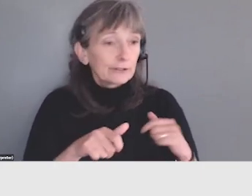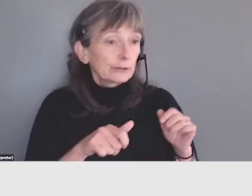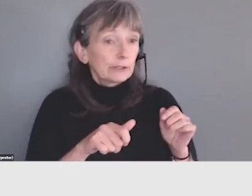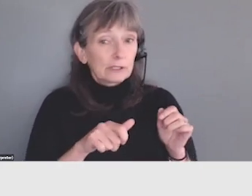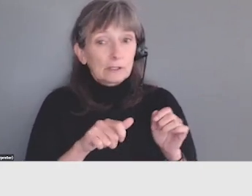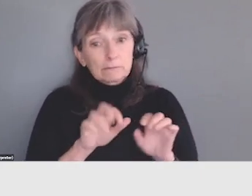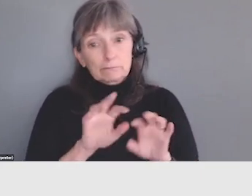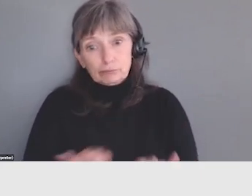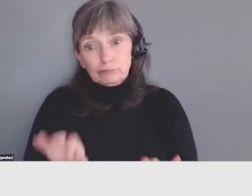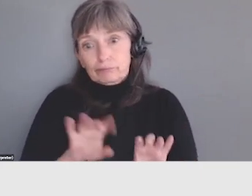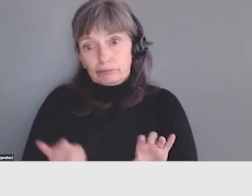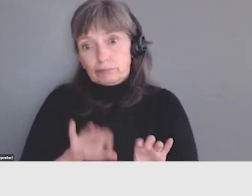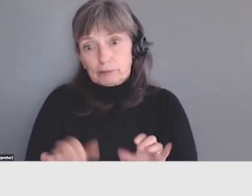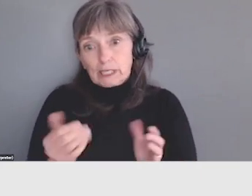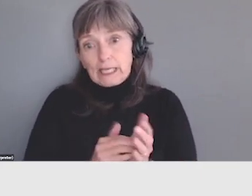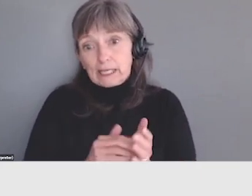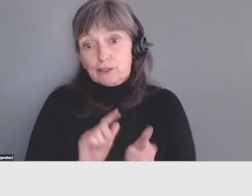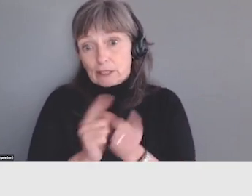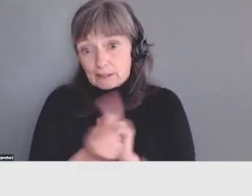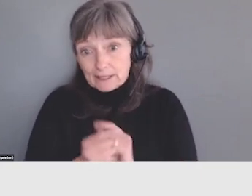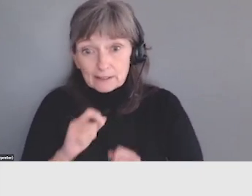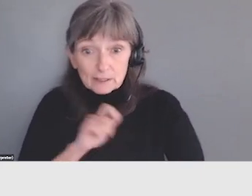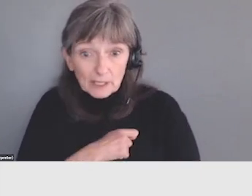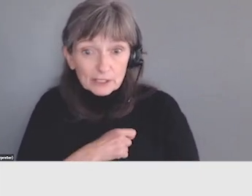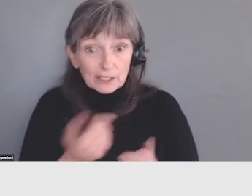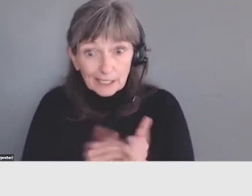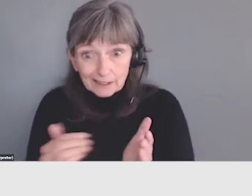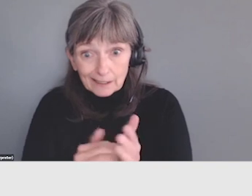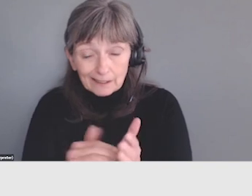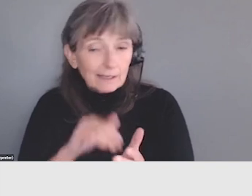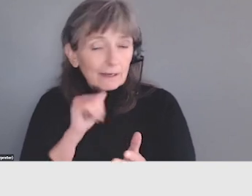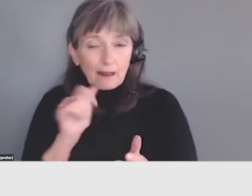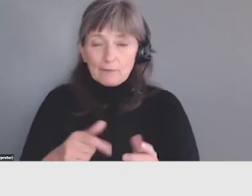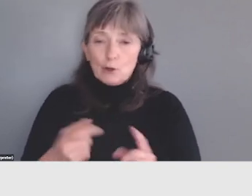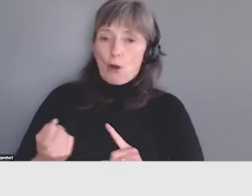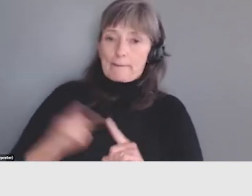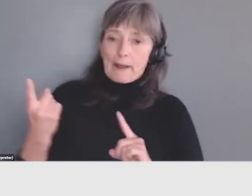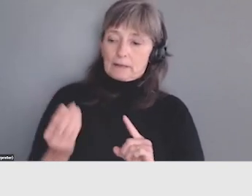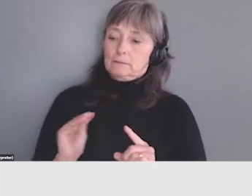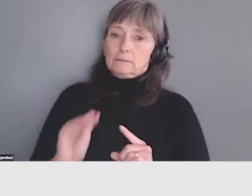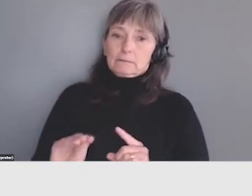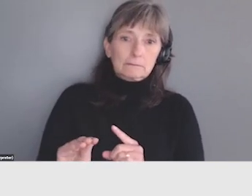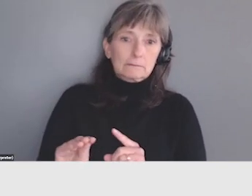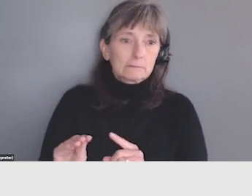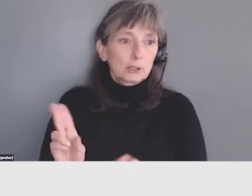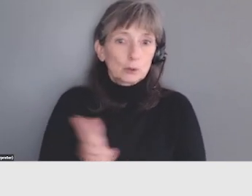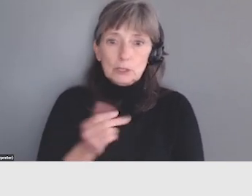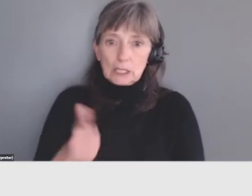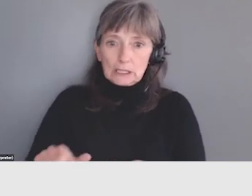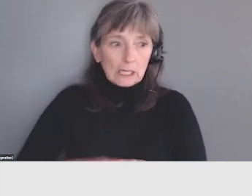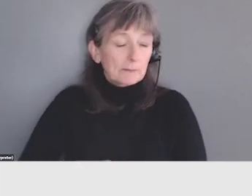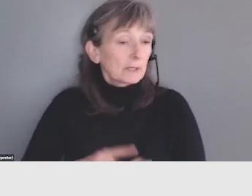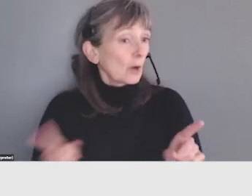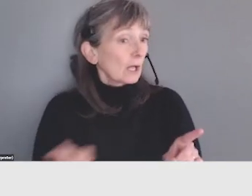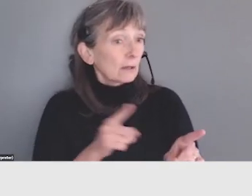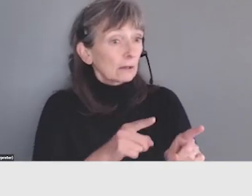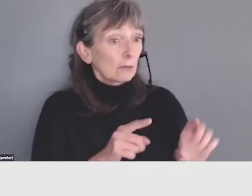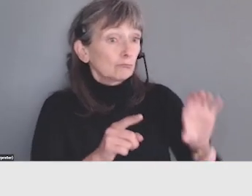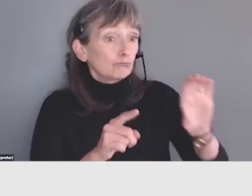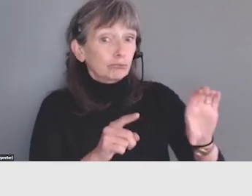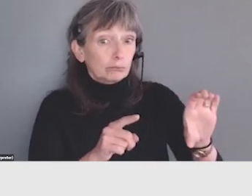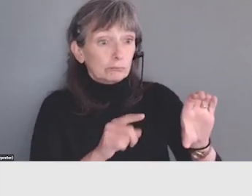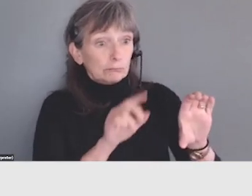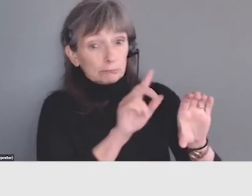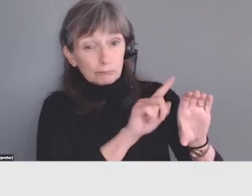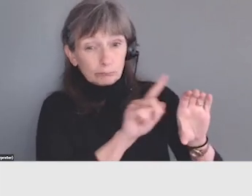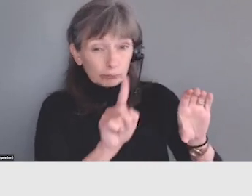if I wanted to translate that to Spanish, I would look at that custom prompt section and select the